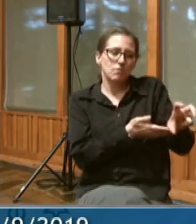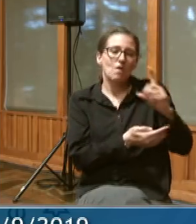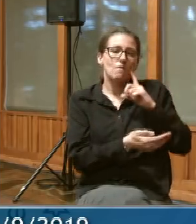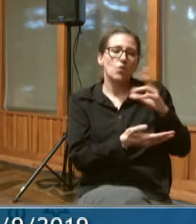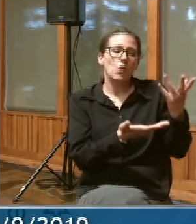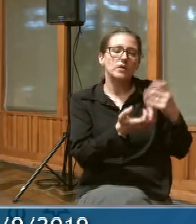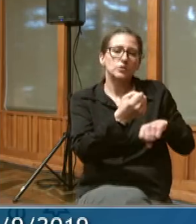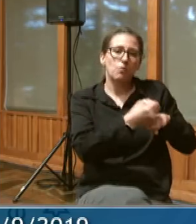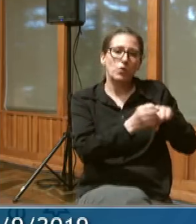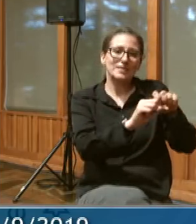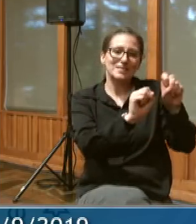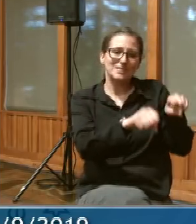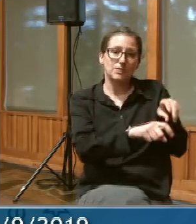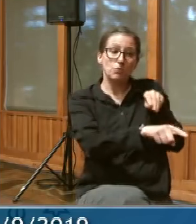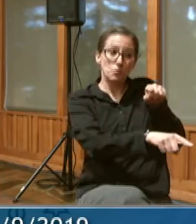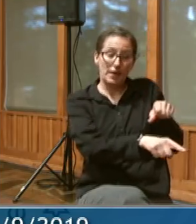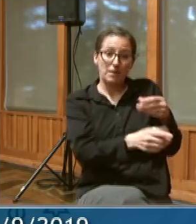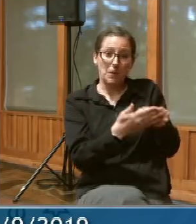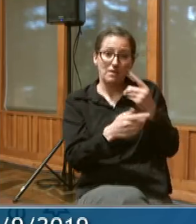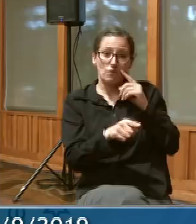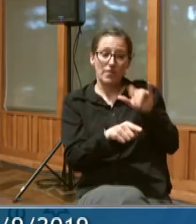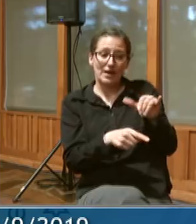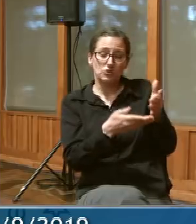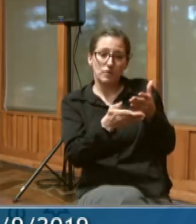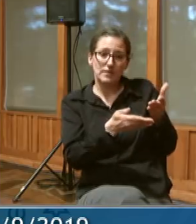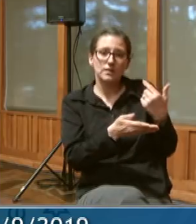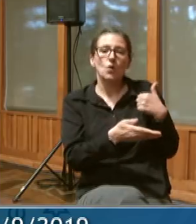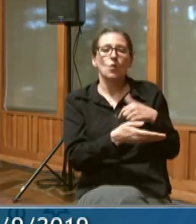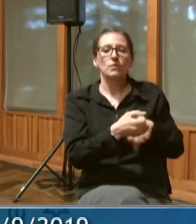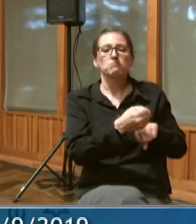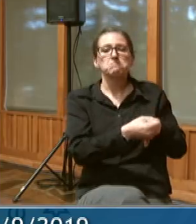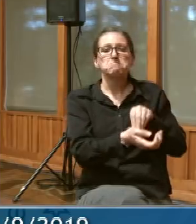CAN'T JUST TAKE THOSE RESOURCES AND SPEND THEM ON WHATEVER WE LIKE. WE HAVE TO SPEND THOSE RESOURCES